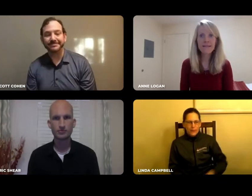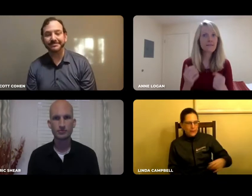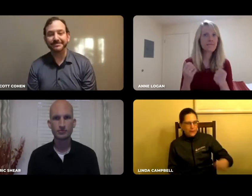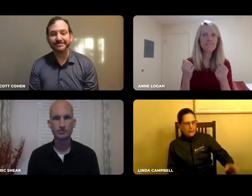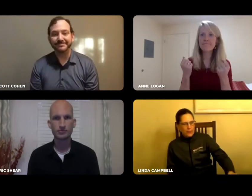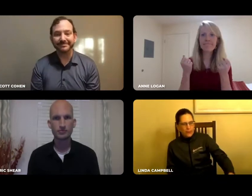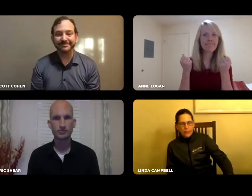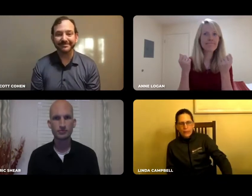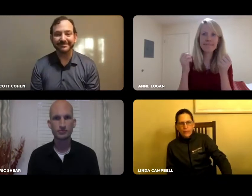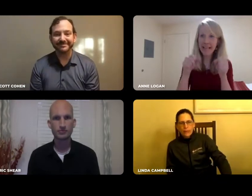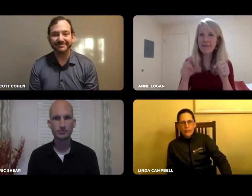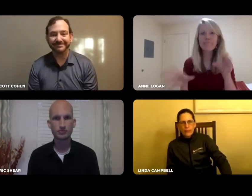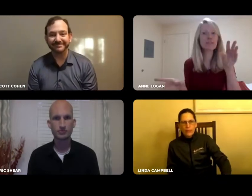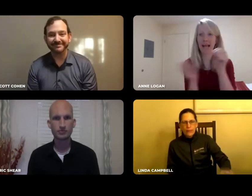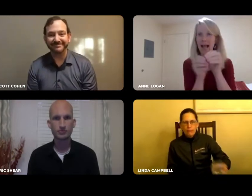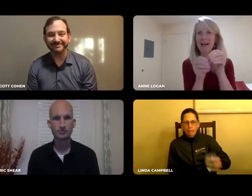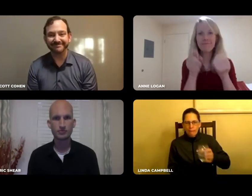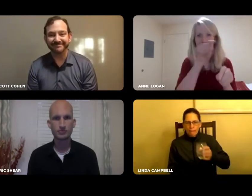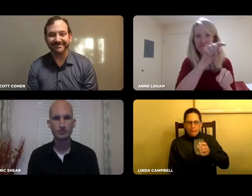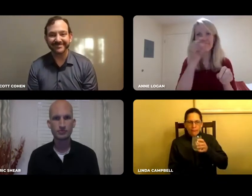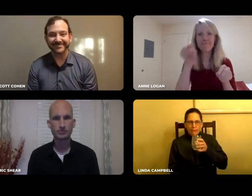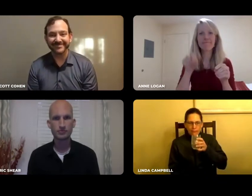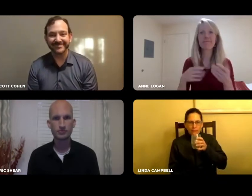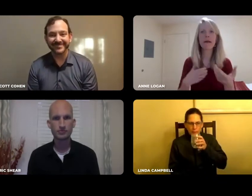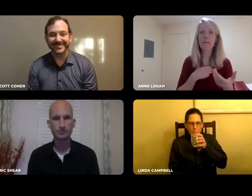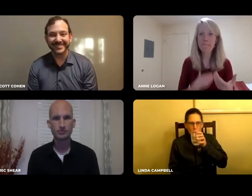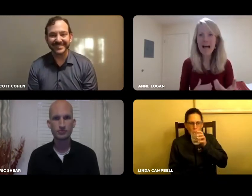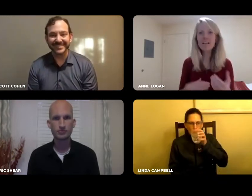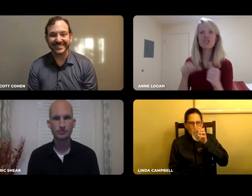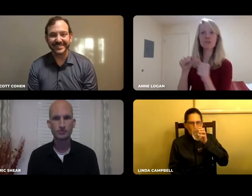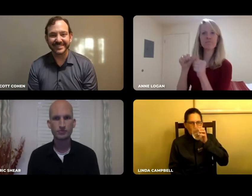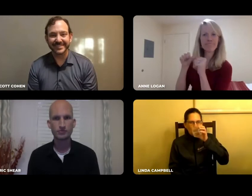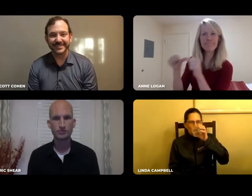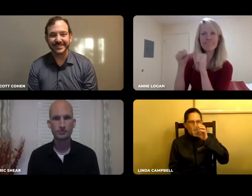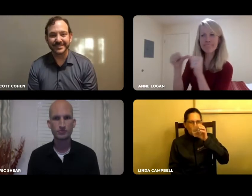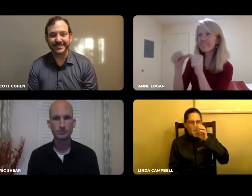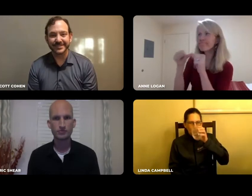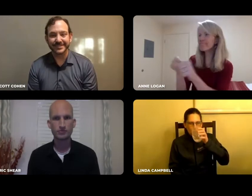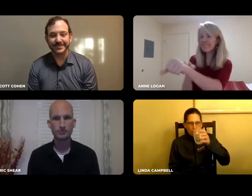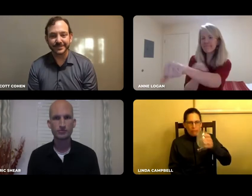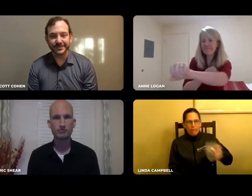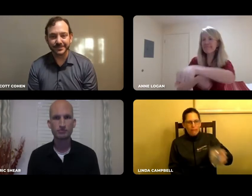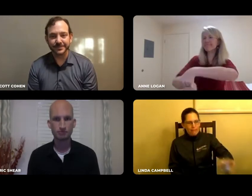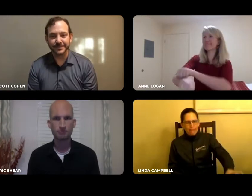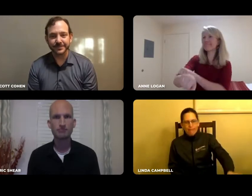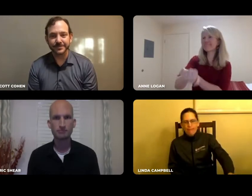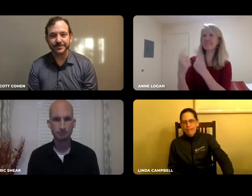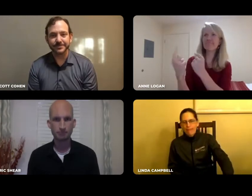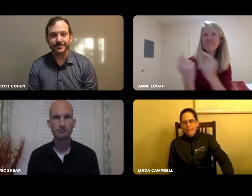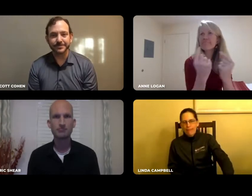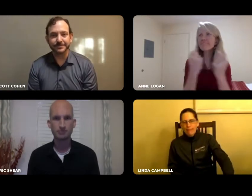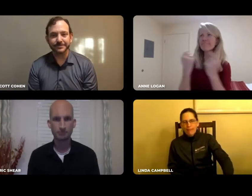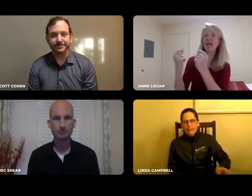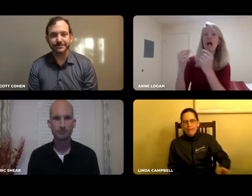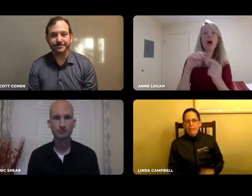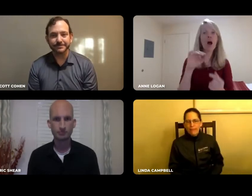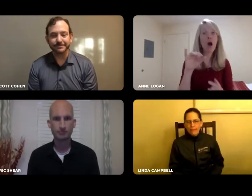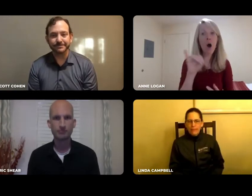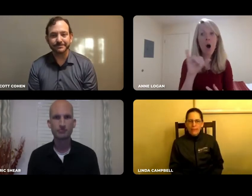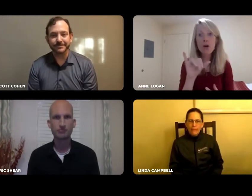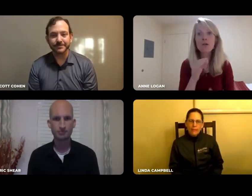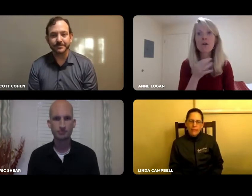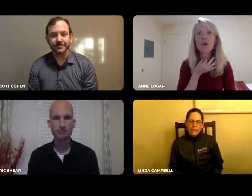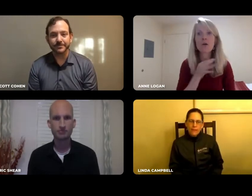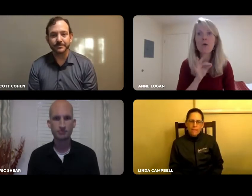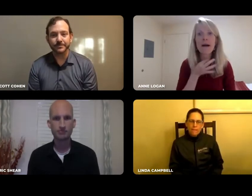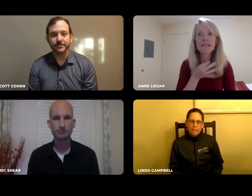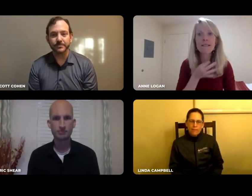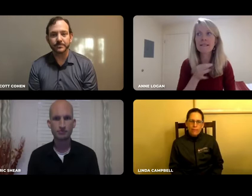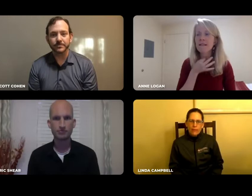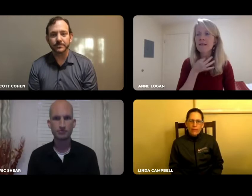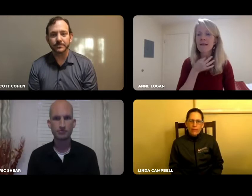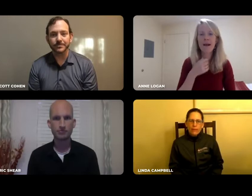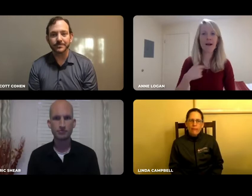There's passion, drive and curiosity as well.